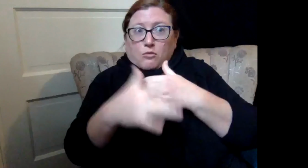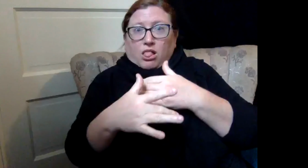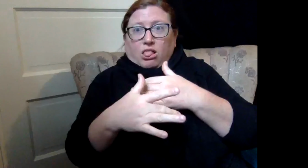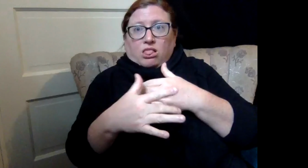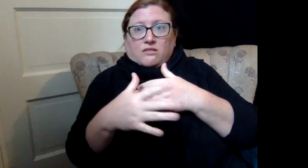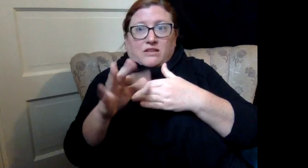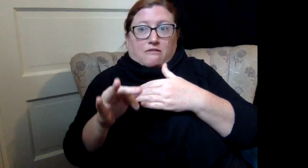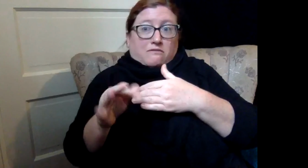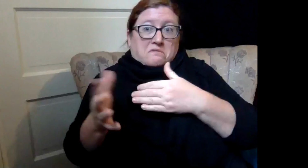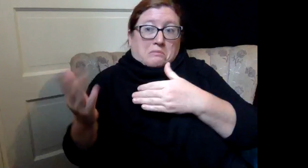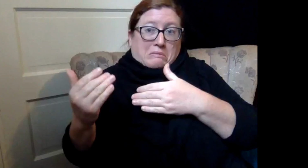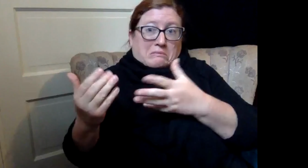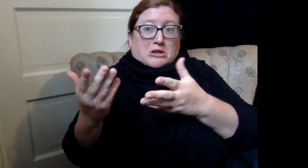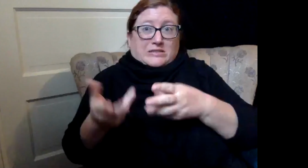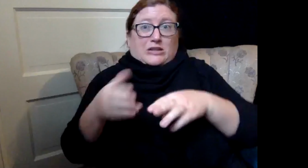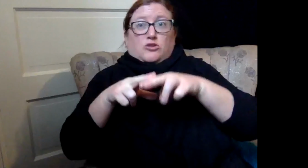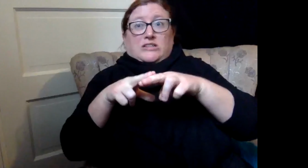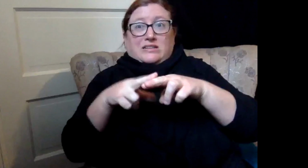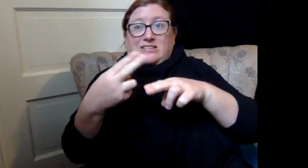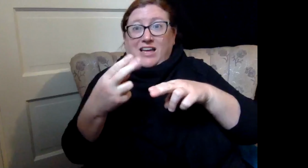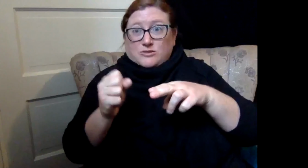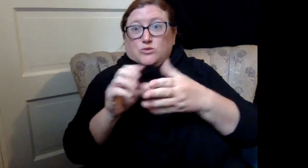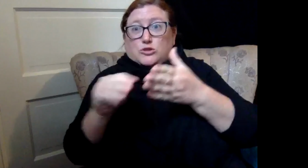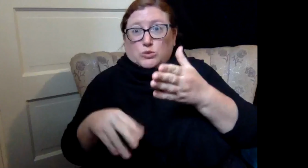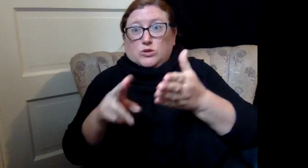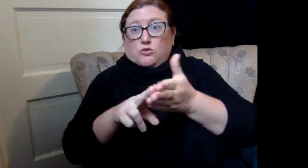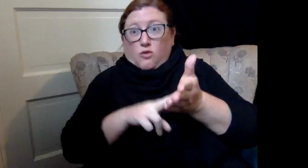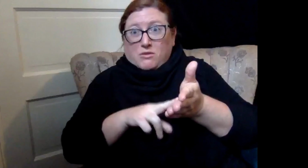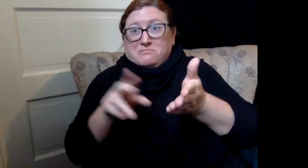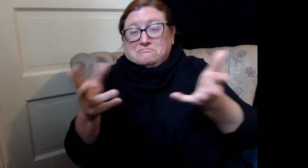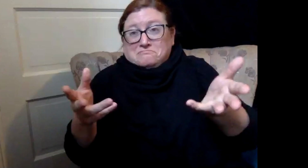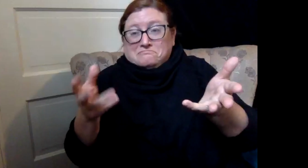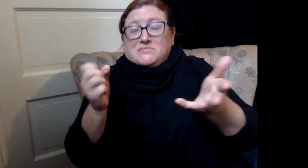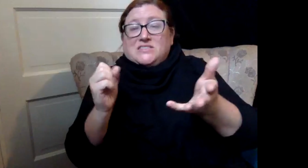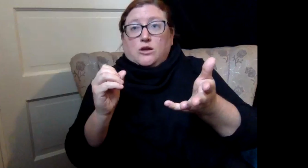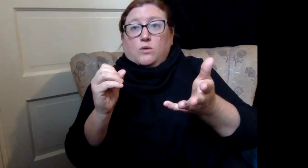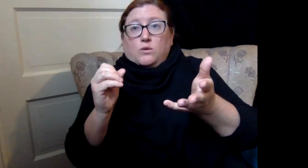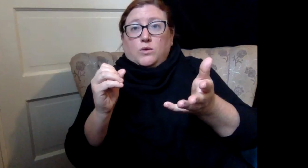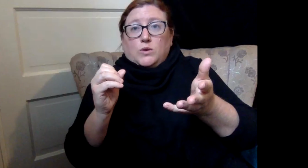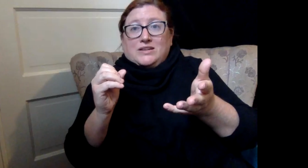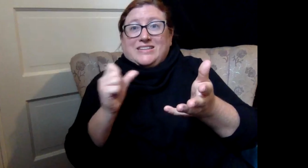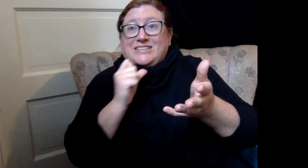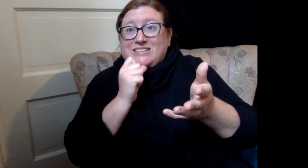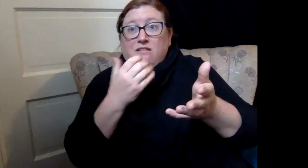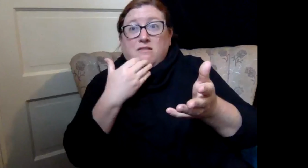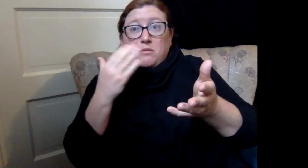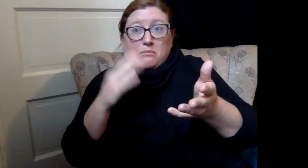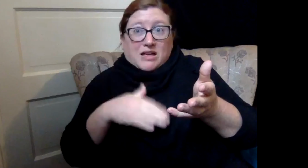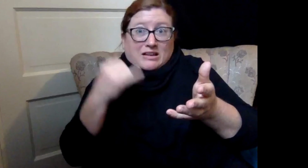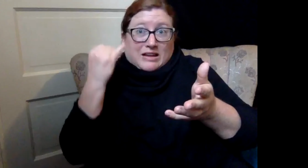able to finish this year. We are keeping sections open and having sections available in case there are increases in